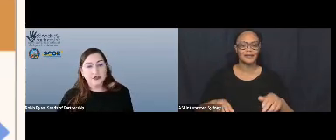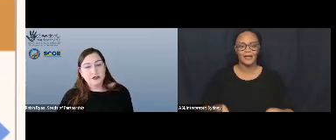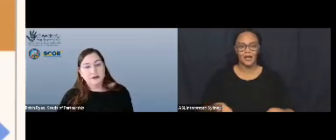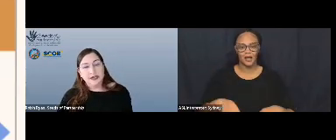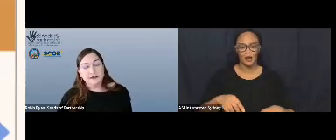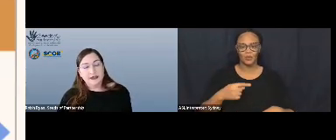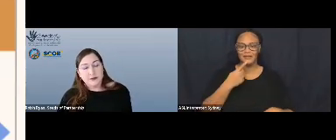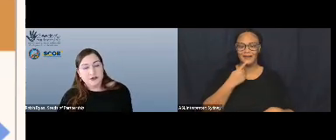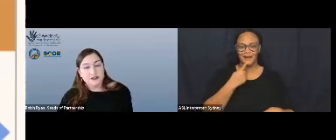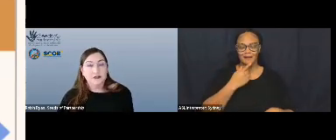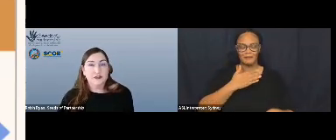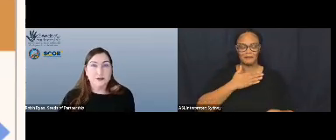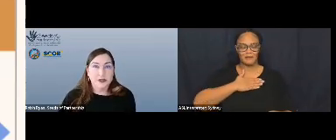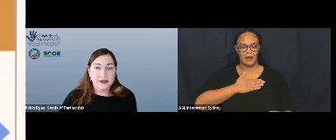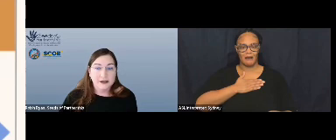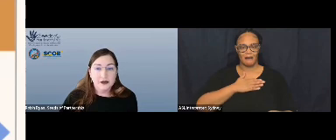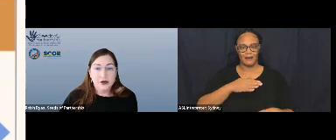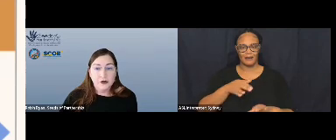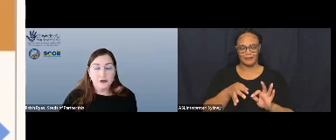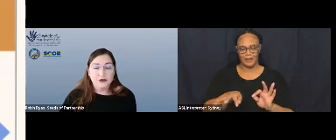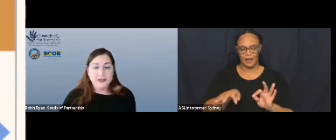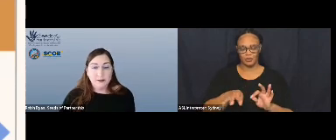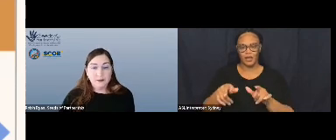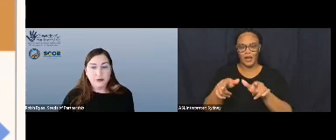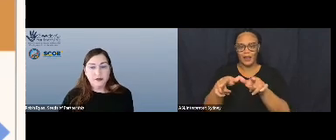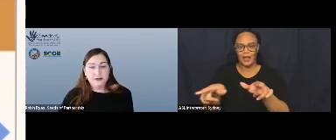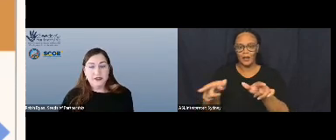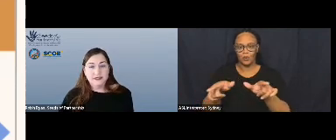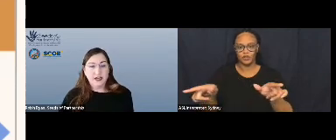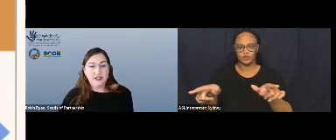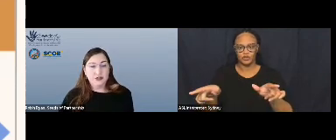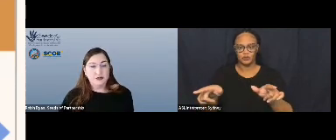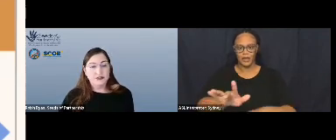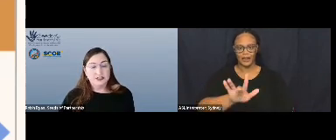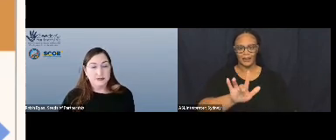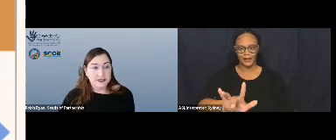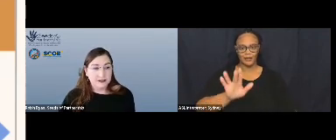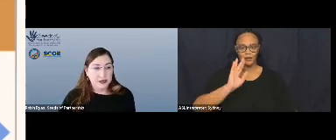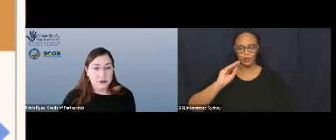language you'd like the captions to display. For example, this slide shows the speaking